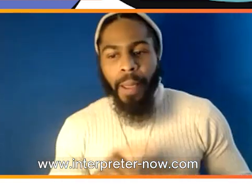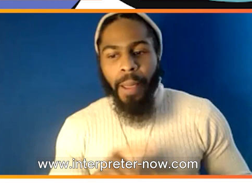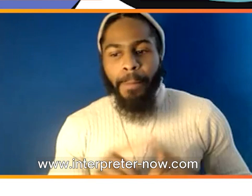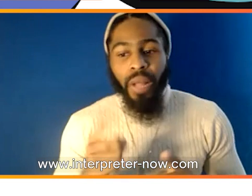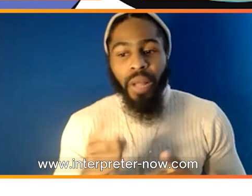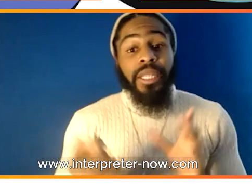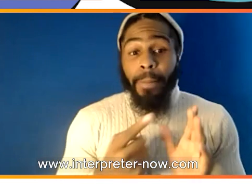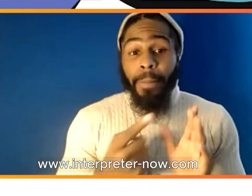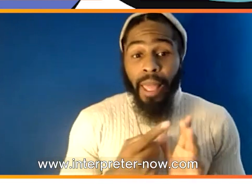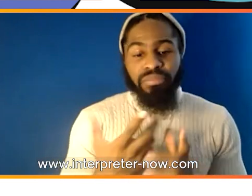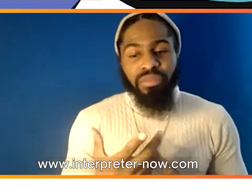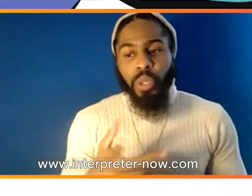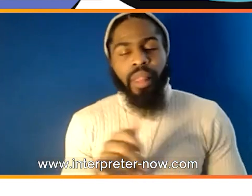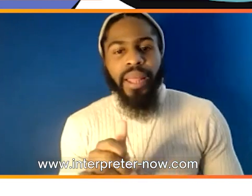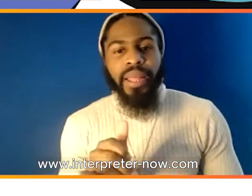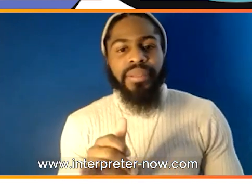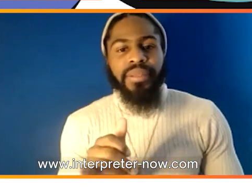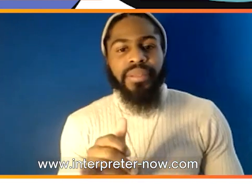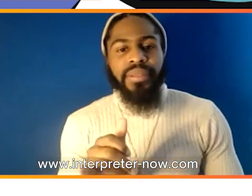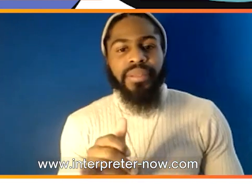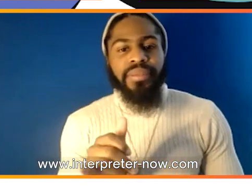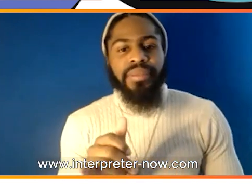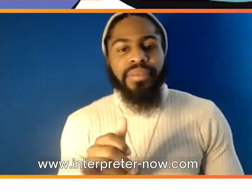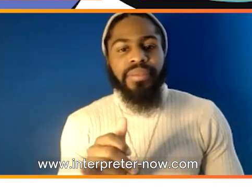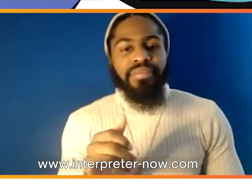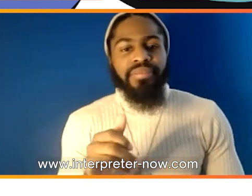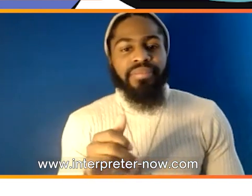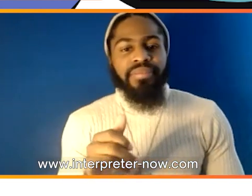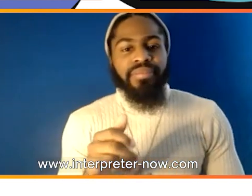Then lastly, I started with this, and I'll just end with this. When in doubt, just do